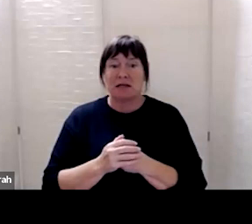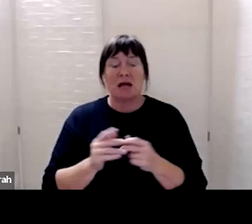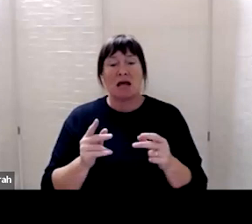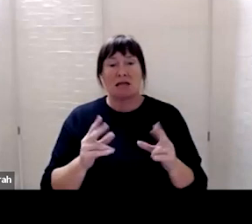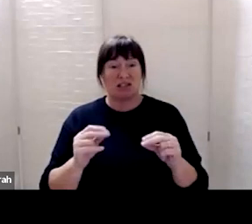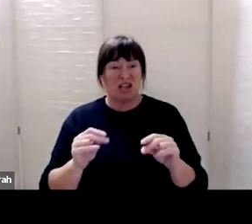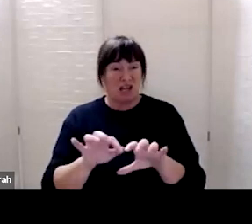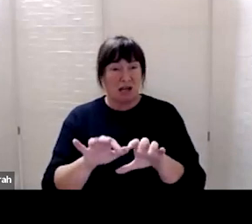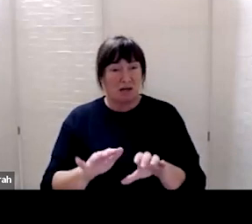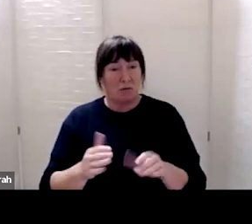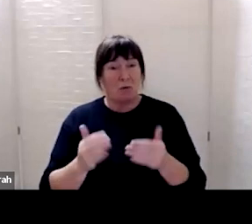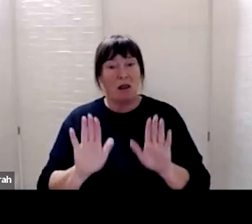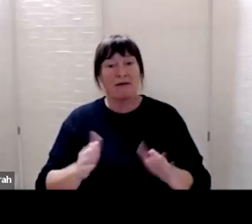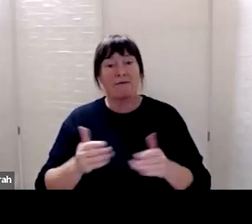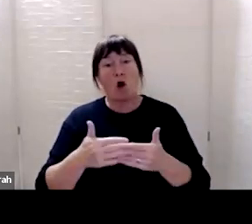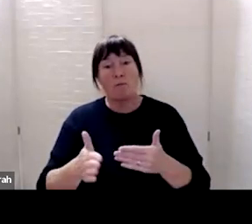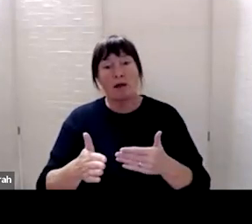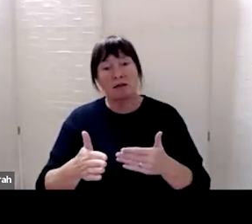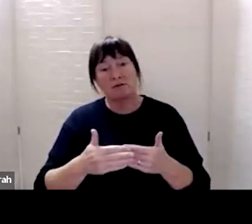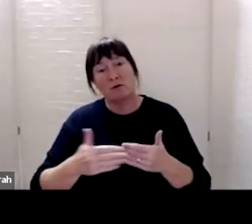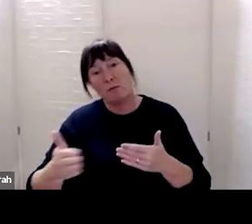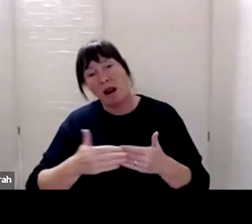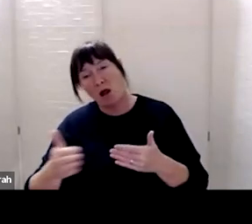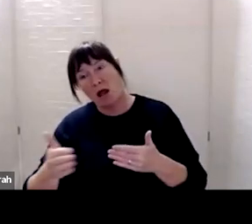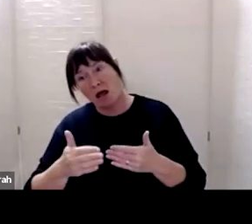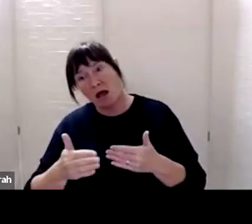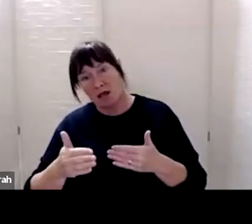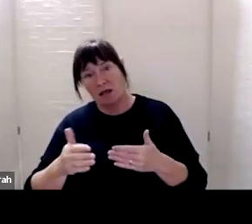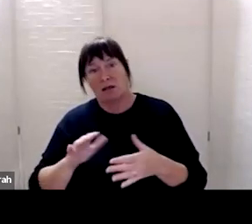for a little bit longer after we are offline.